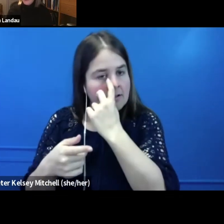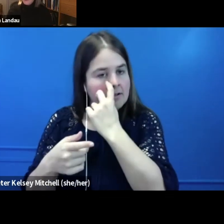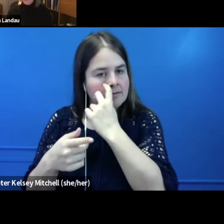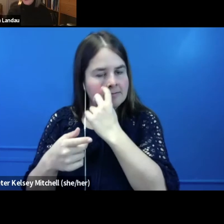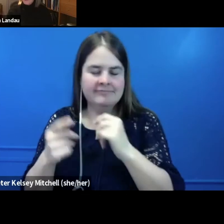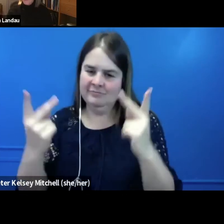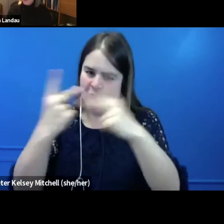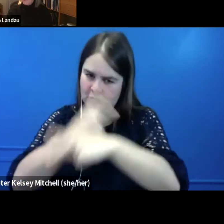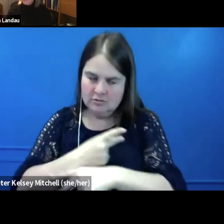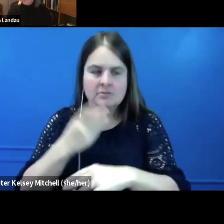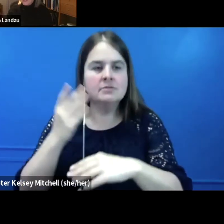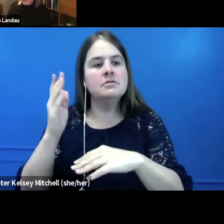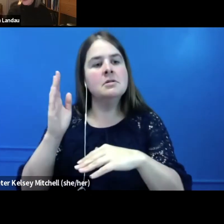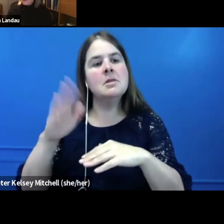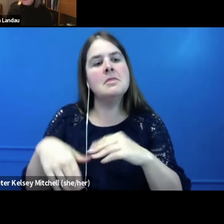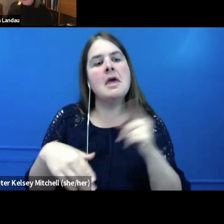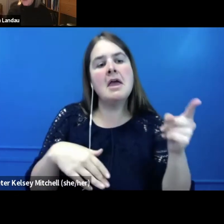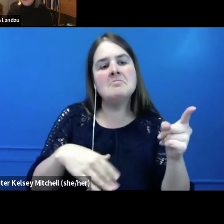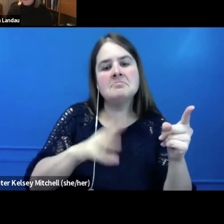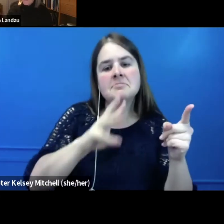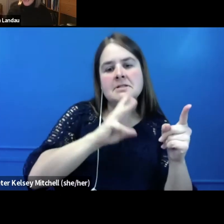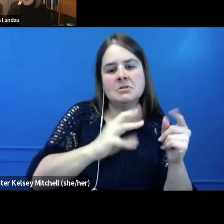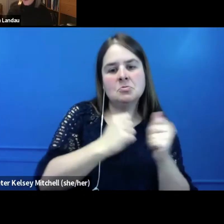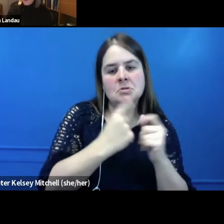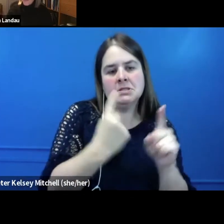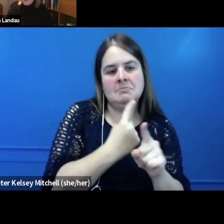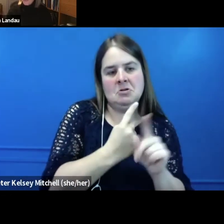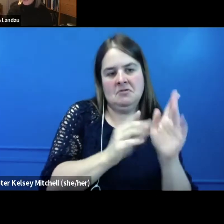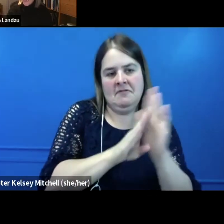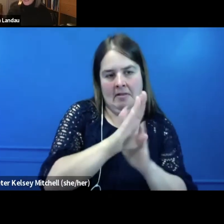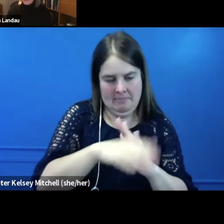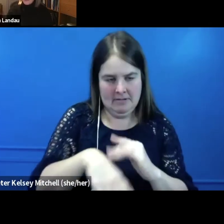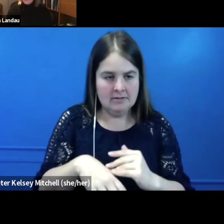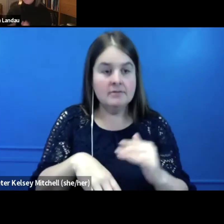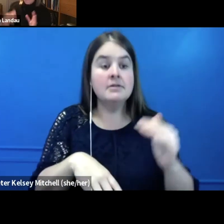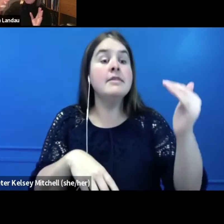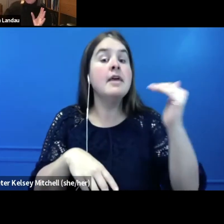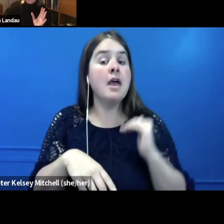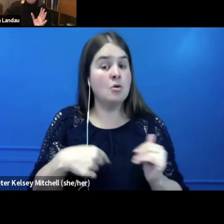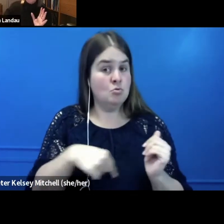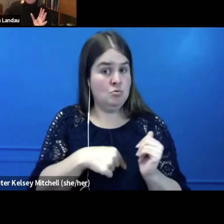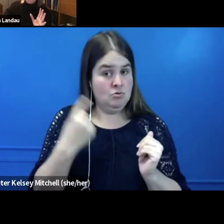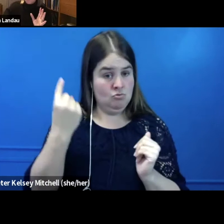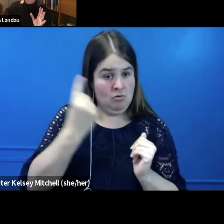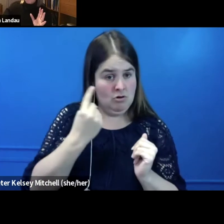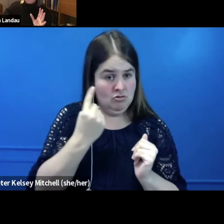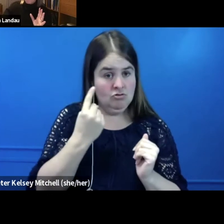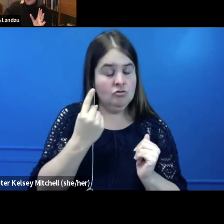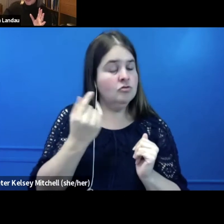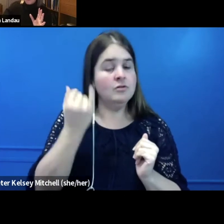a typically developing six-year-old and what we then want to ask is if they